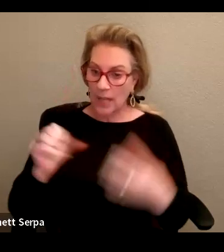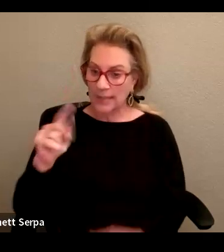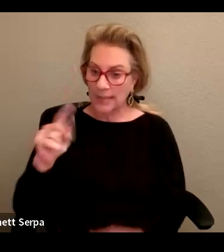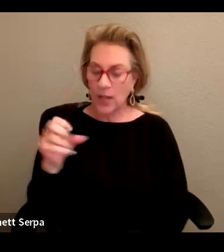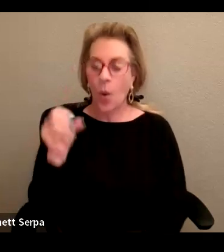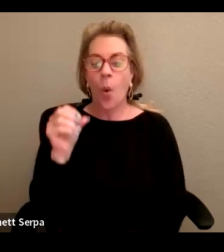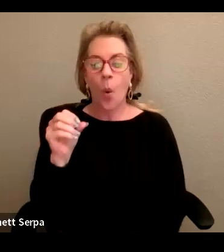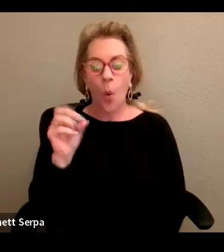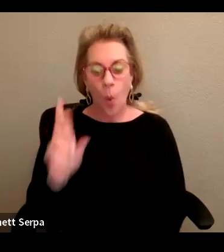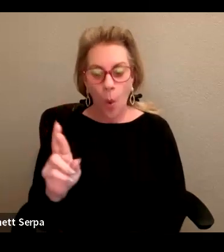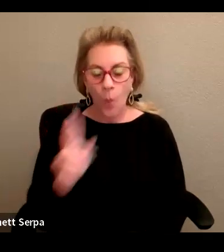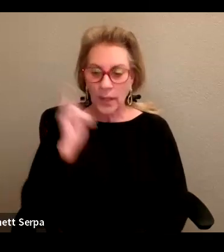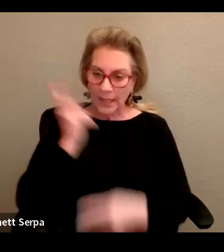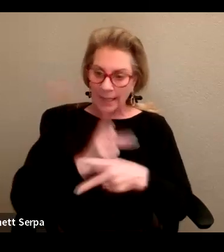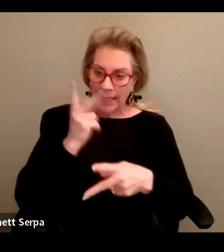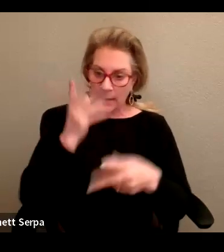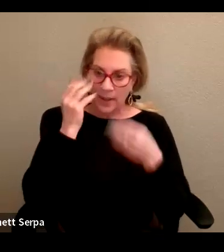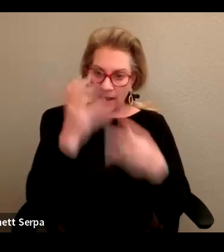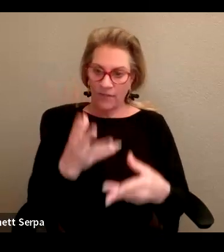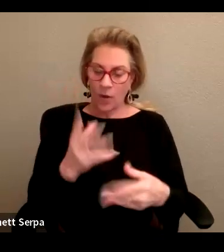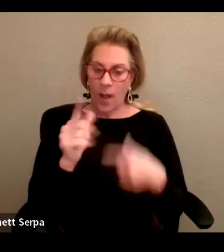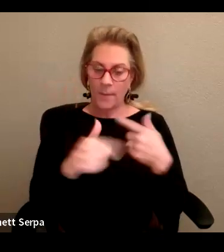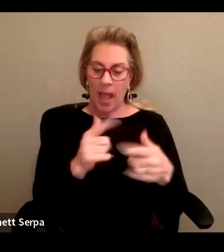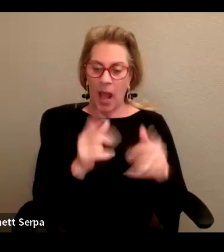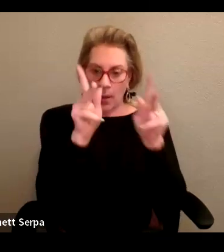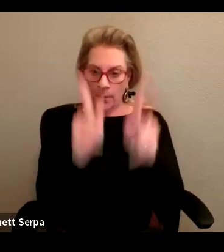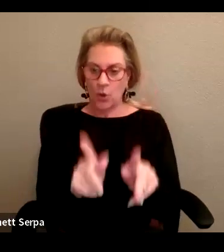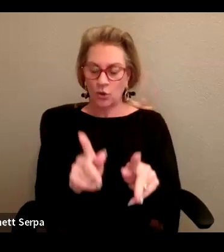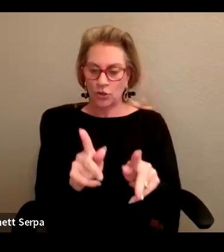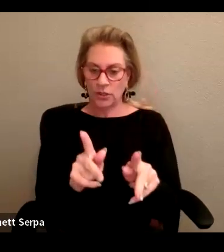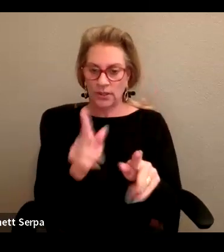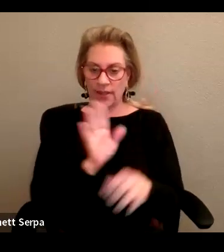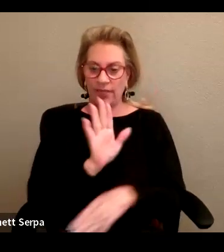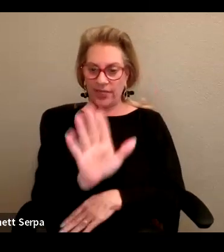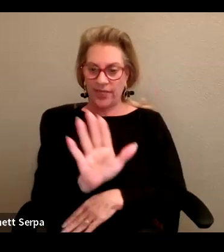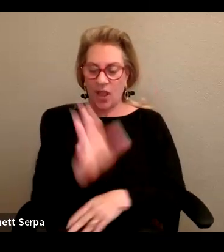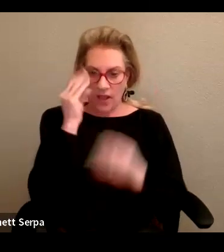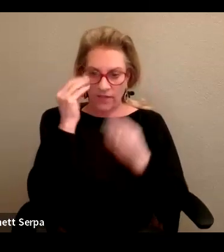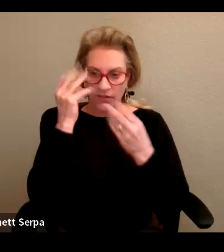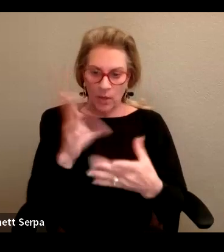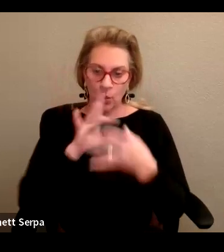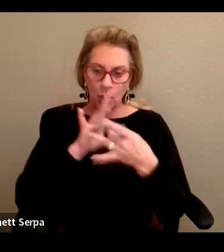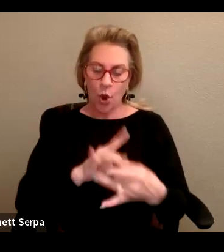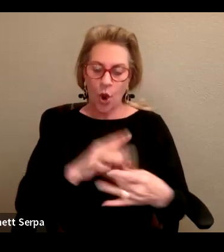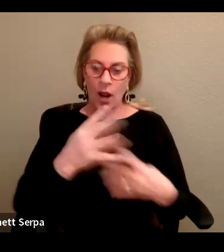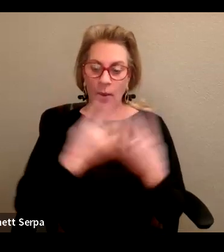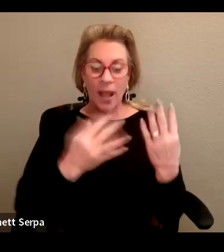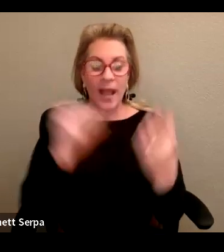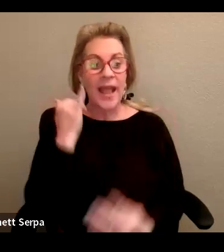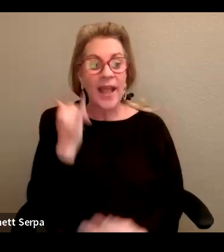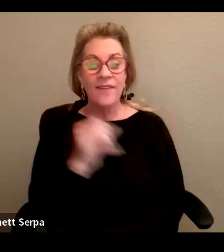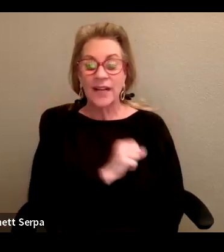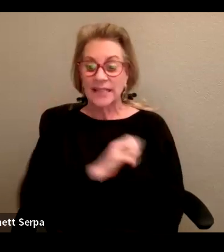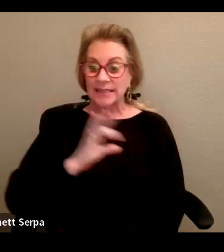retain information about a person's immigration status if shelter staff were to receive an